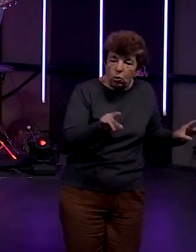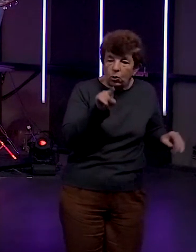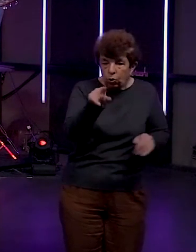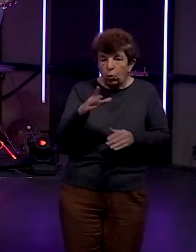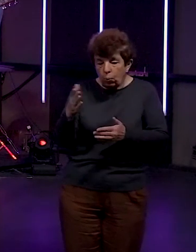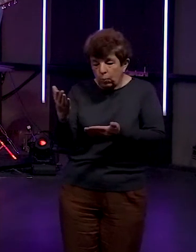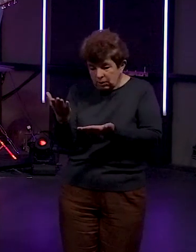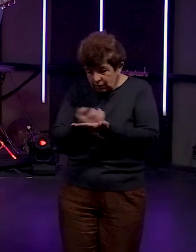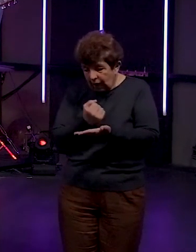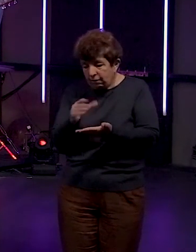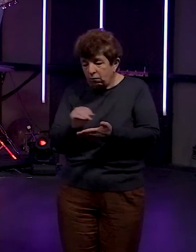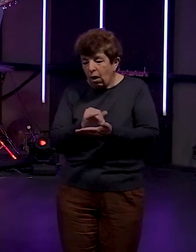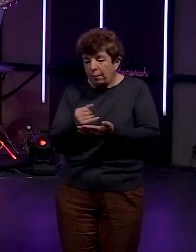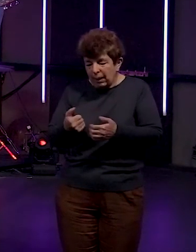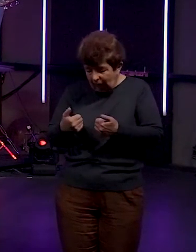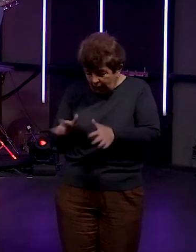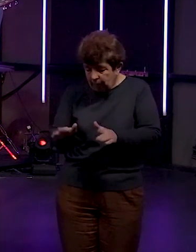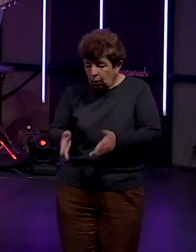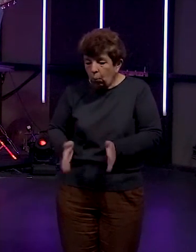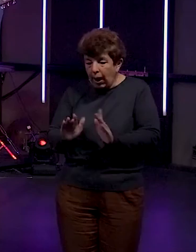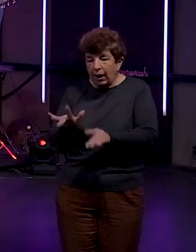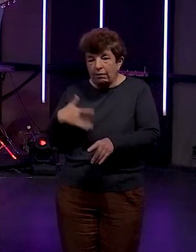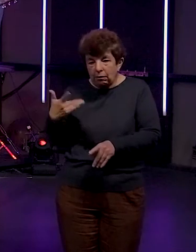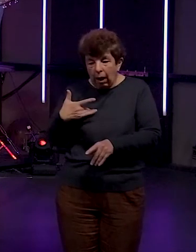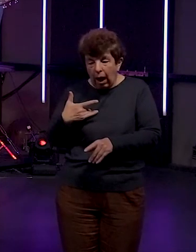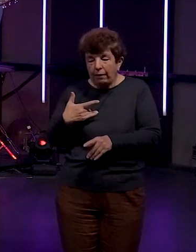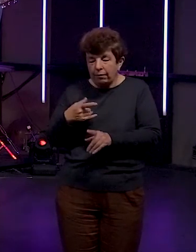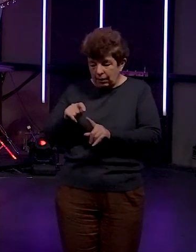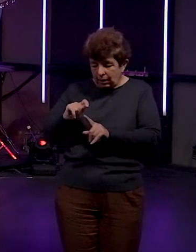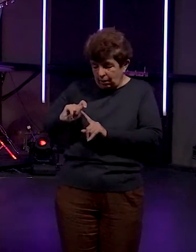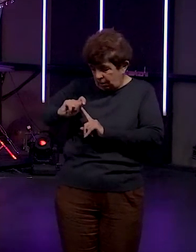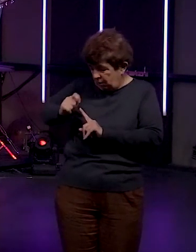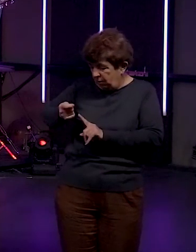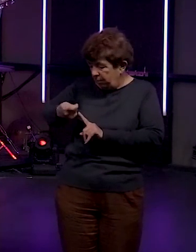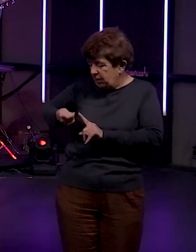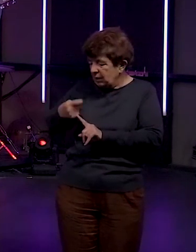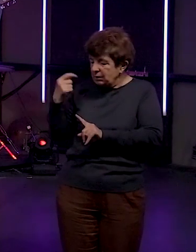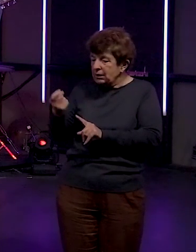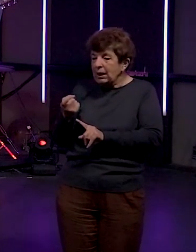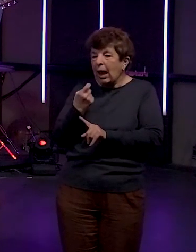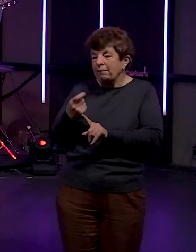from the empty way of life handed down to you from our ancestors. But with the